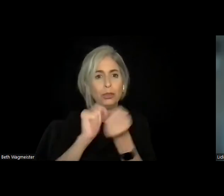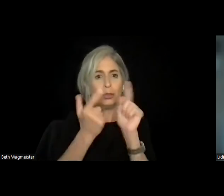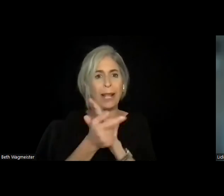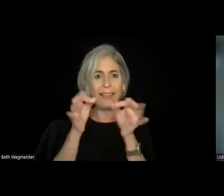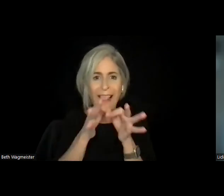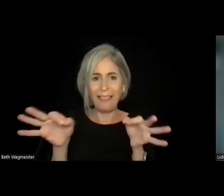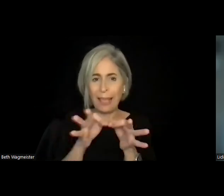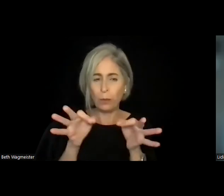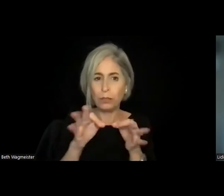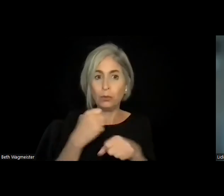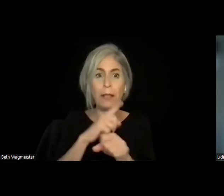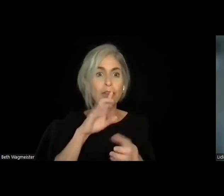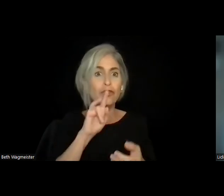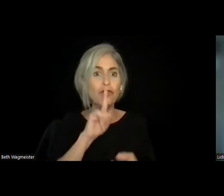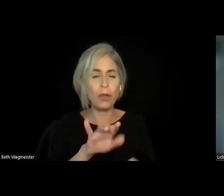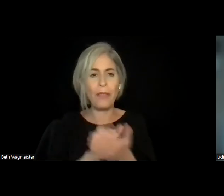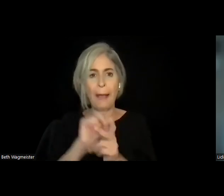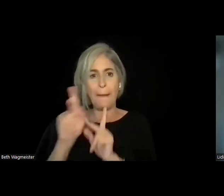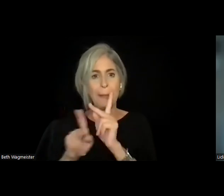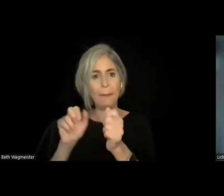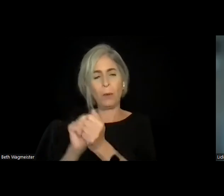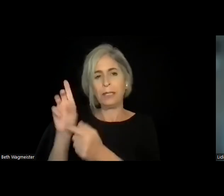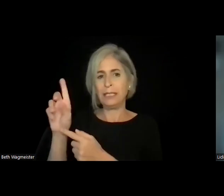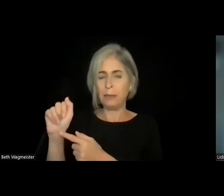but also how complex some of the studies are, it is perhaps we need